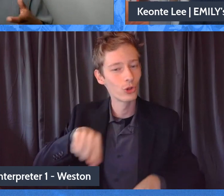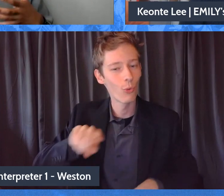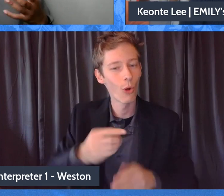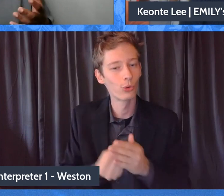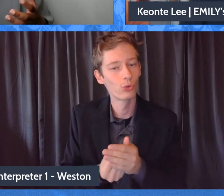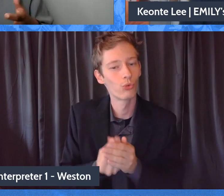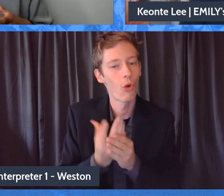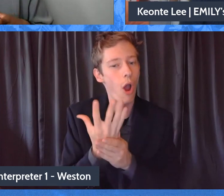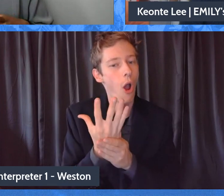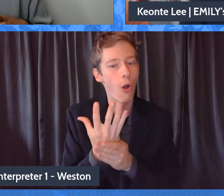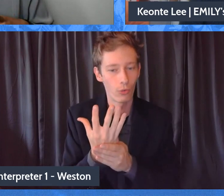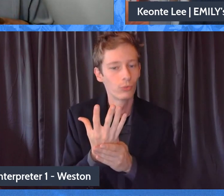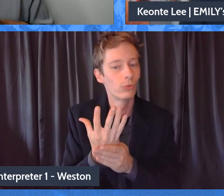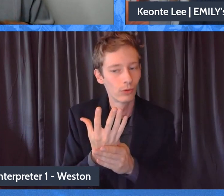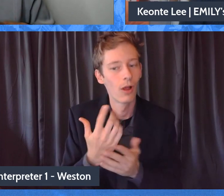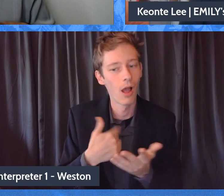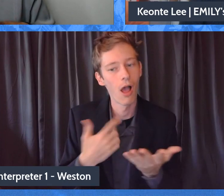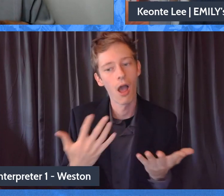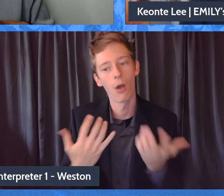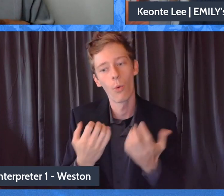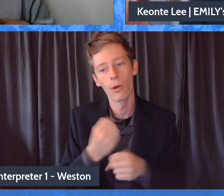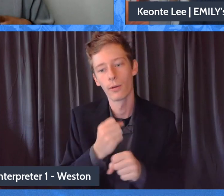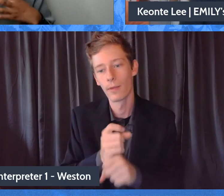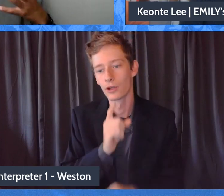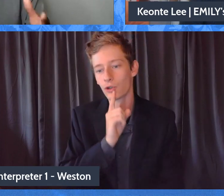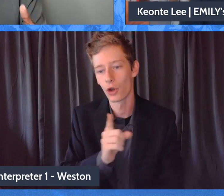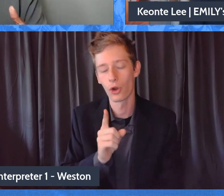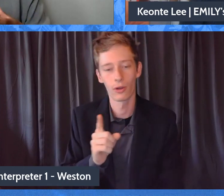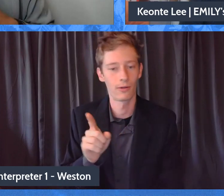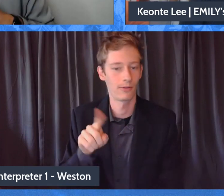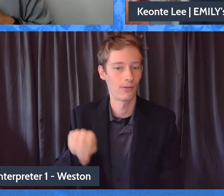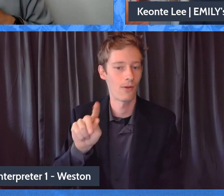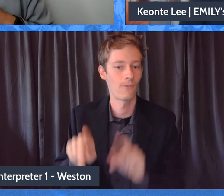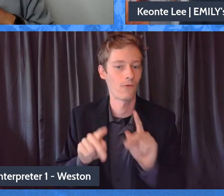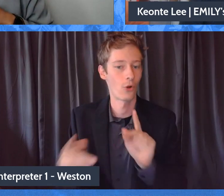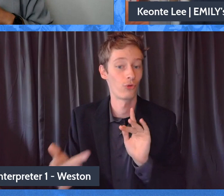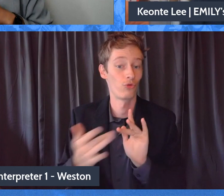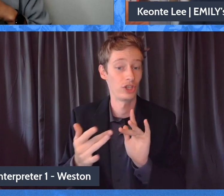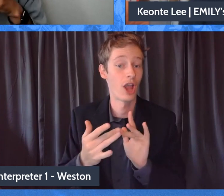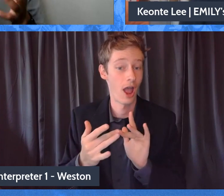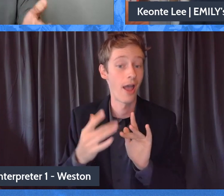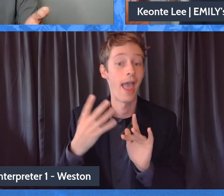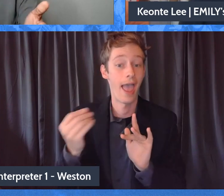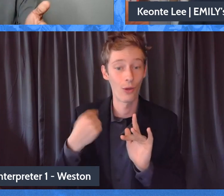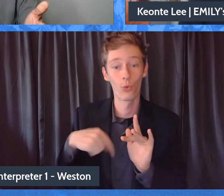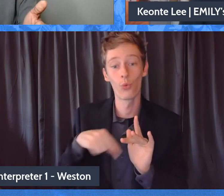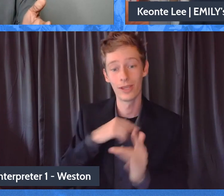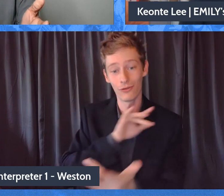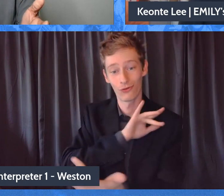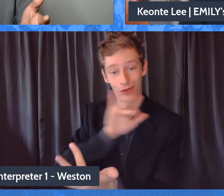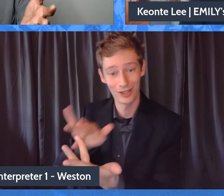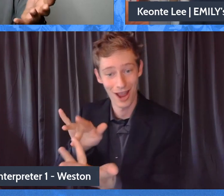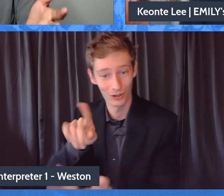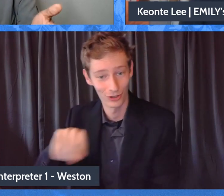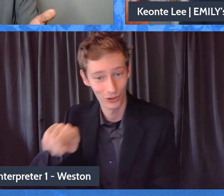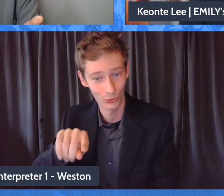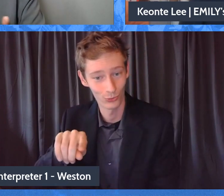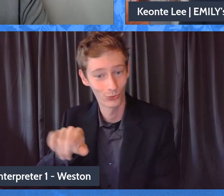And I wanna make sure that that folks reach out and that we're reaching out to you, and that's why we've always done, or for the last four years,